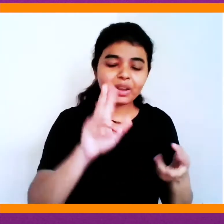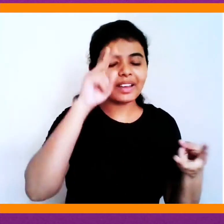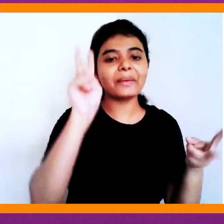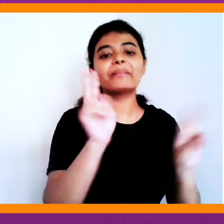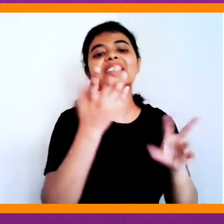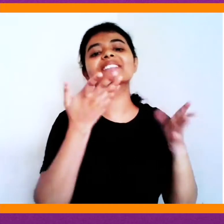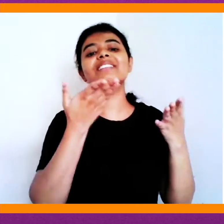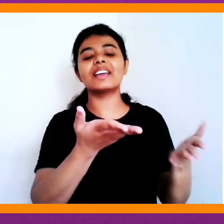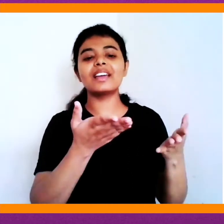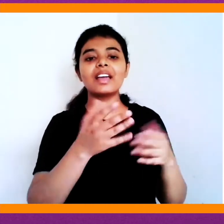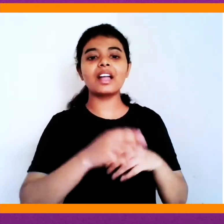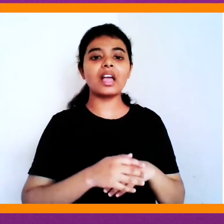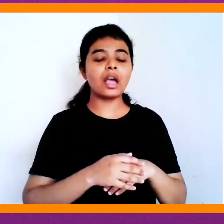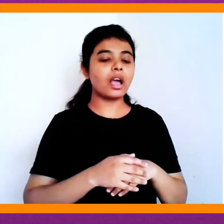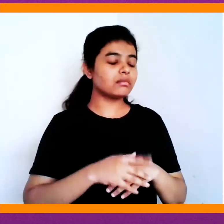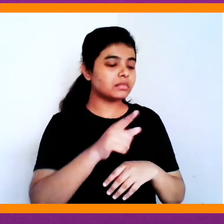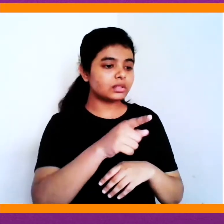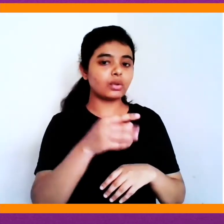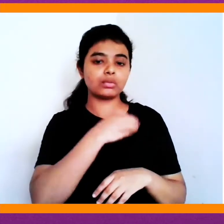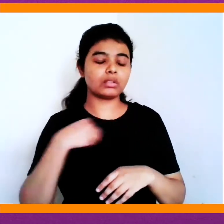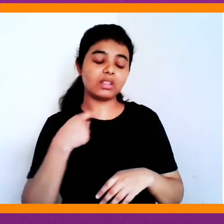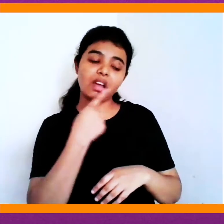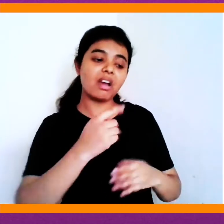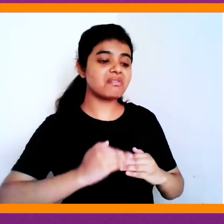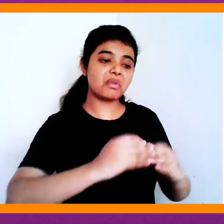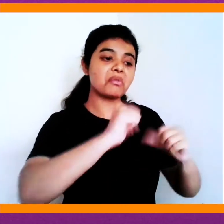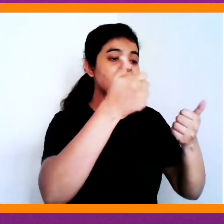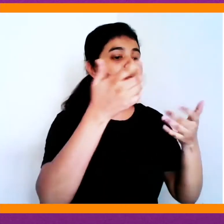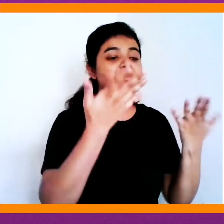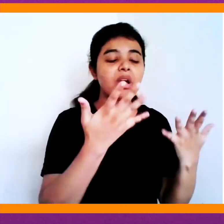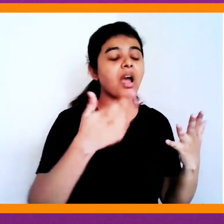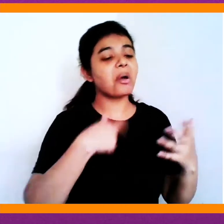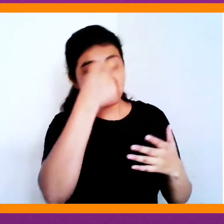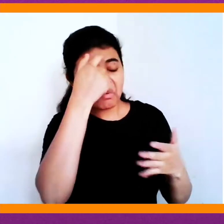and children are scared and parents also told that she will have problems having a baby later